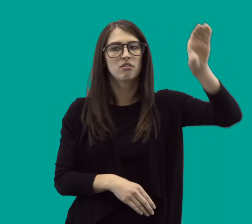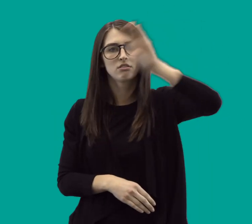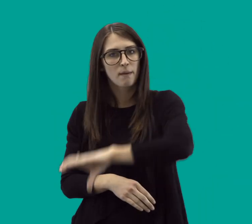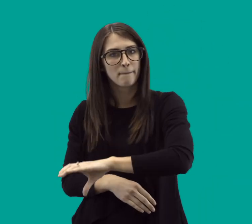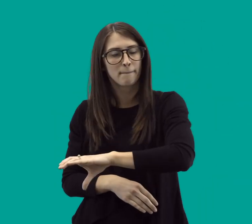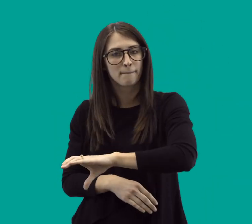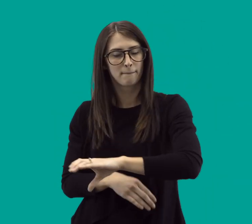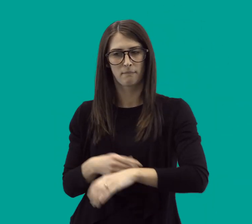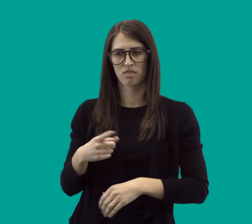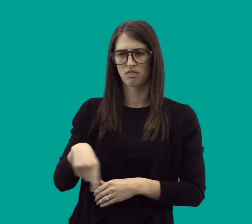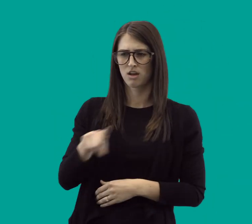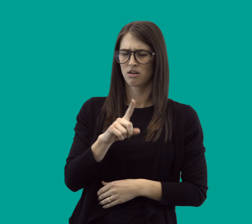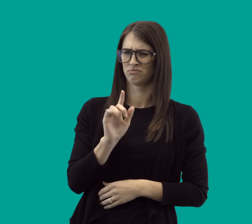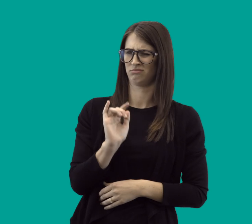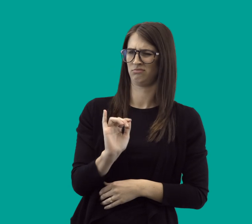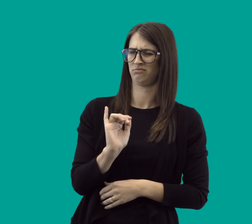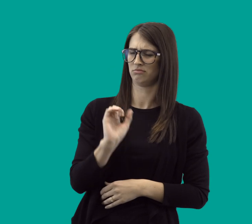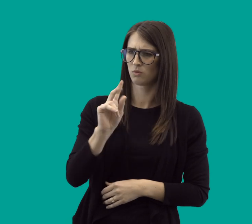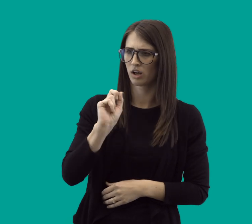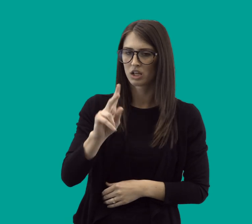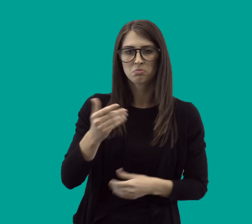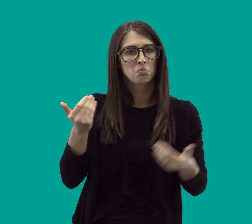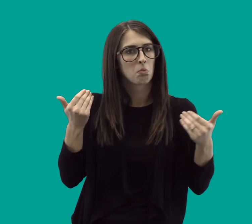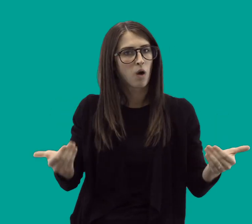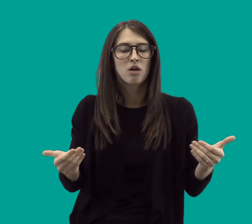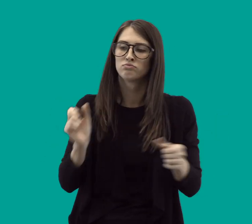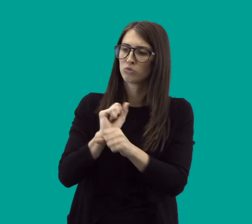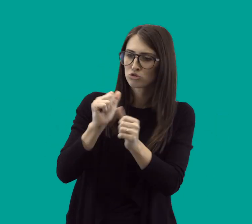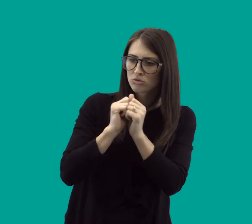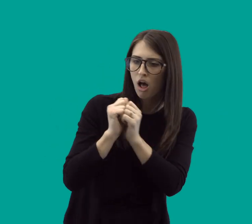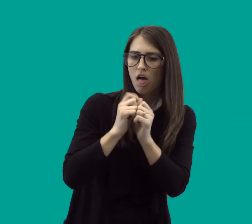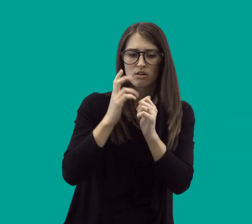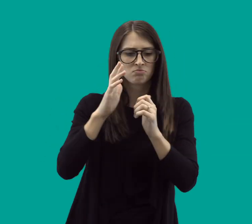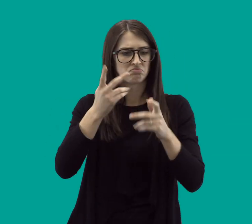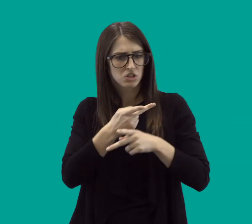using the triangular prism they work together to try and figure out the solution and